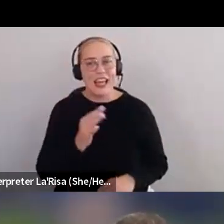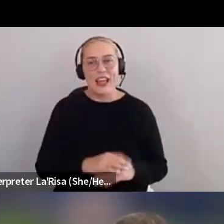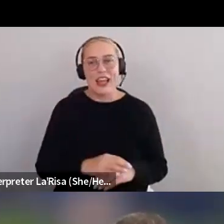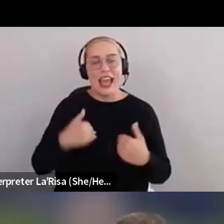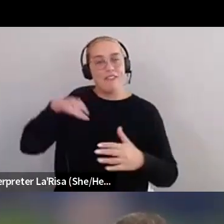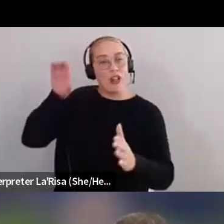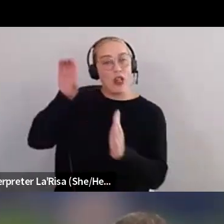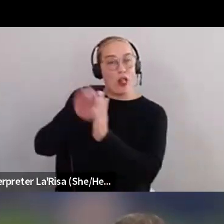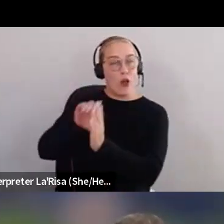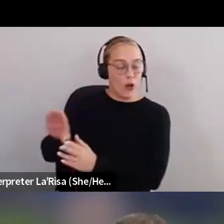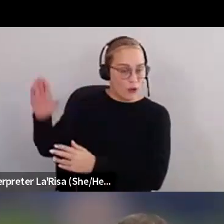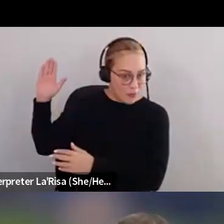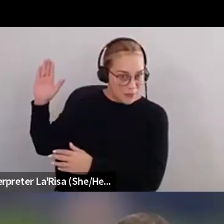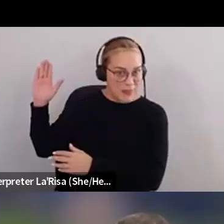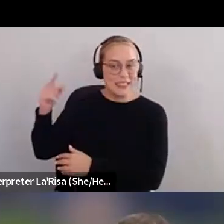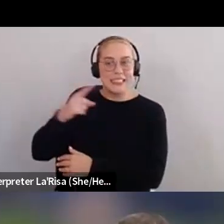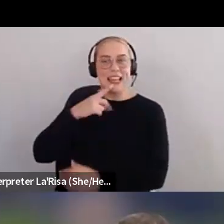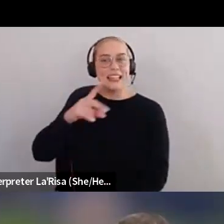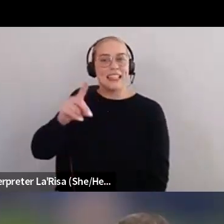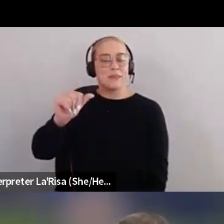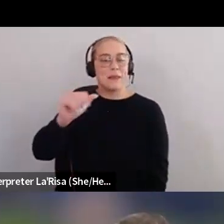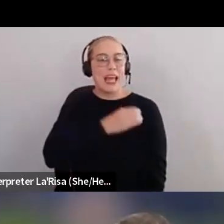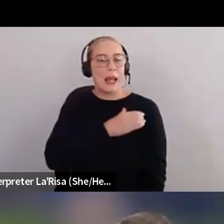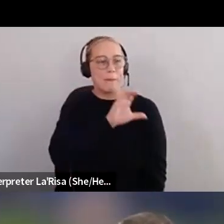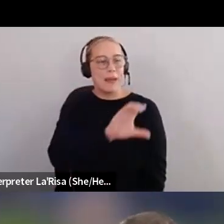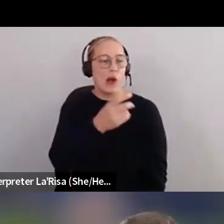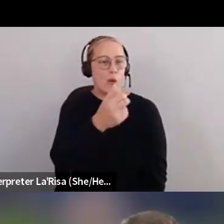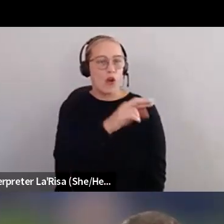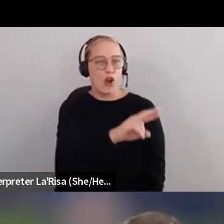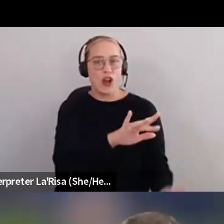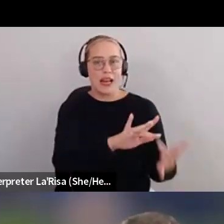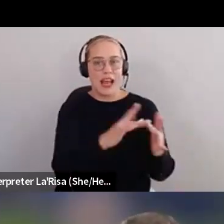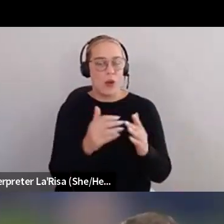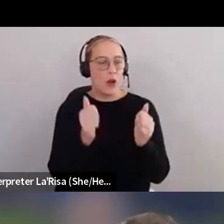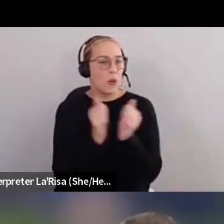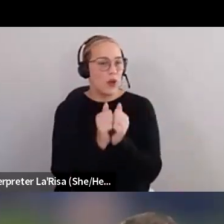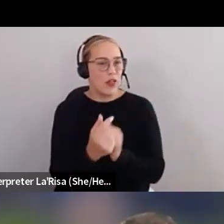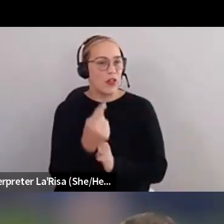I'm Stephanie Woodward and I am a pale woman with